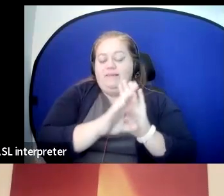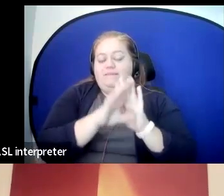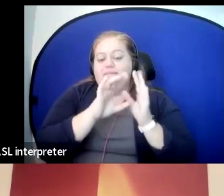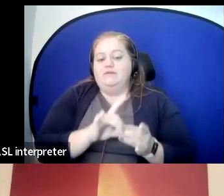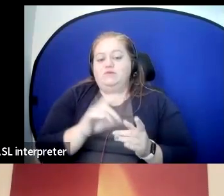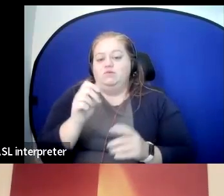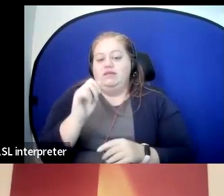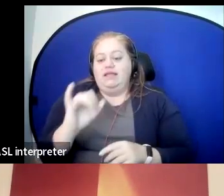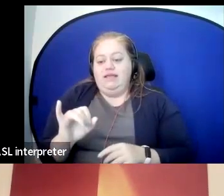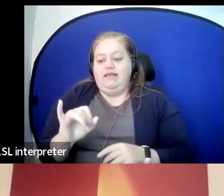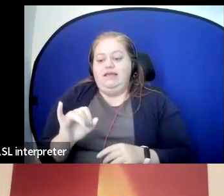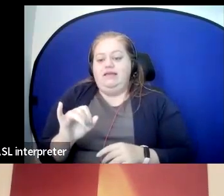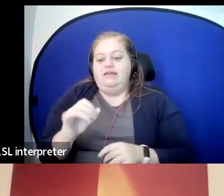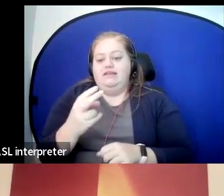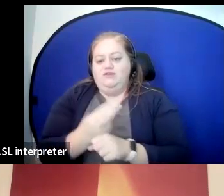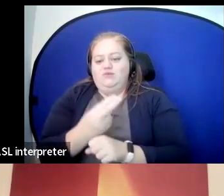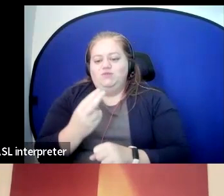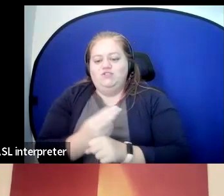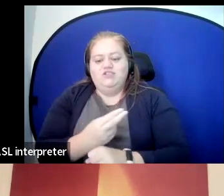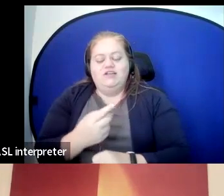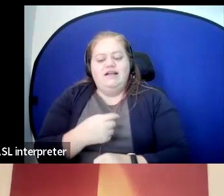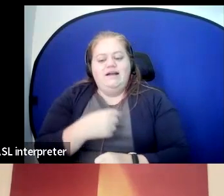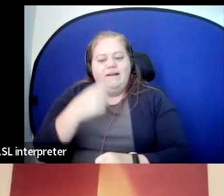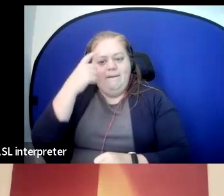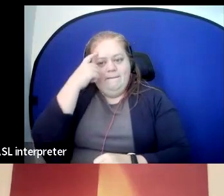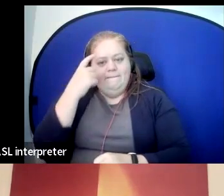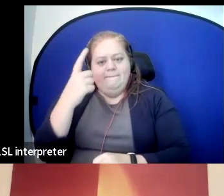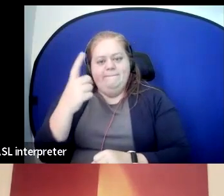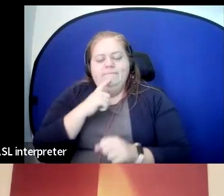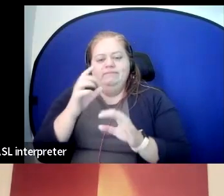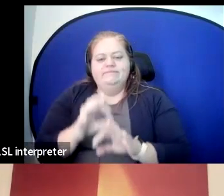and usage, I think one very important point